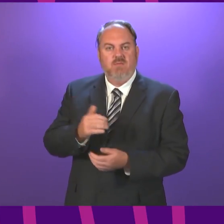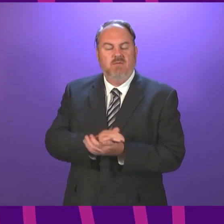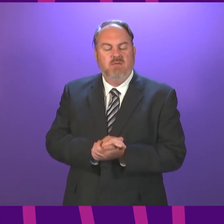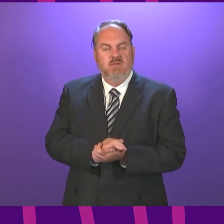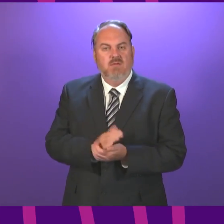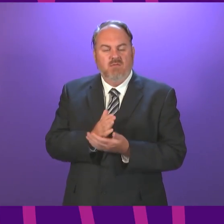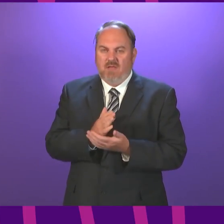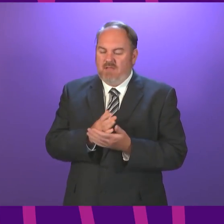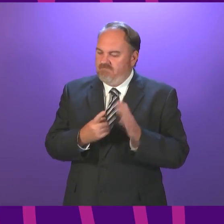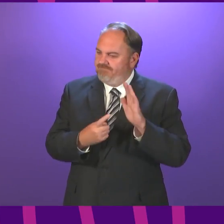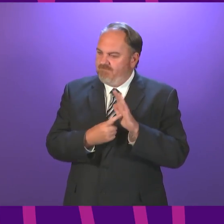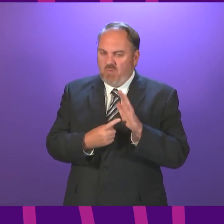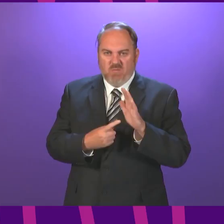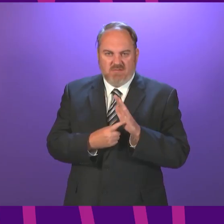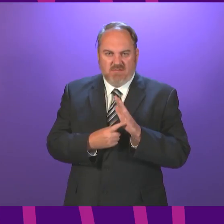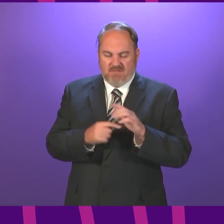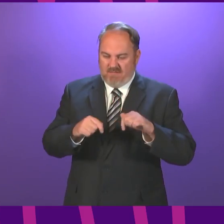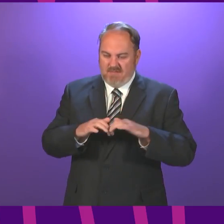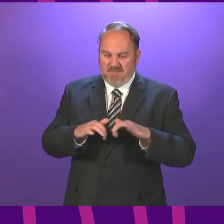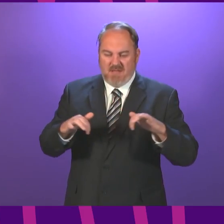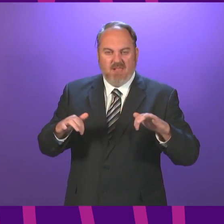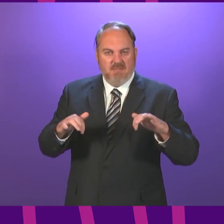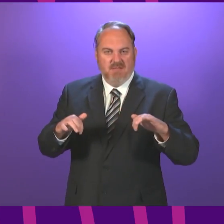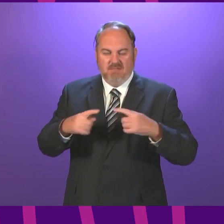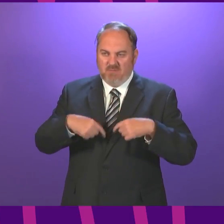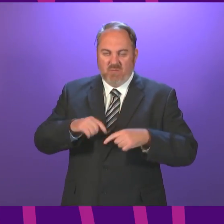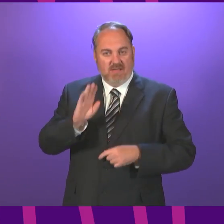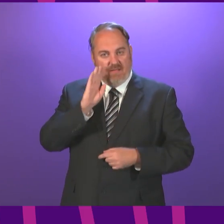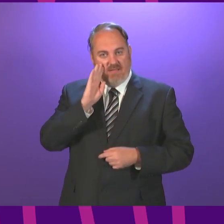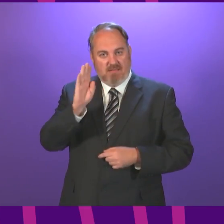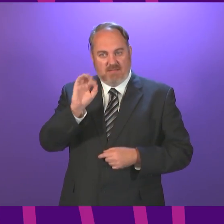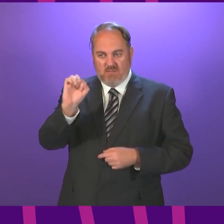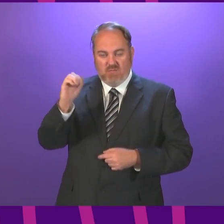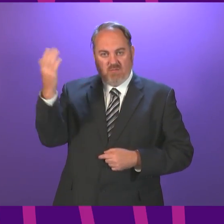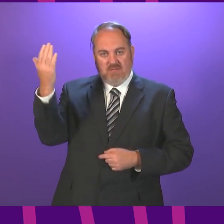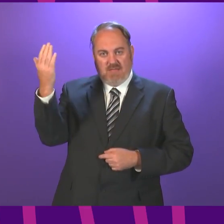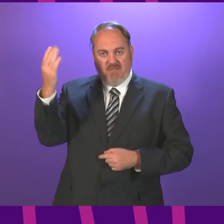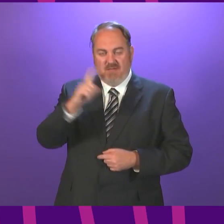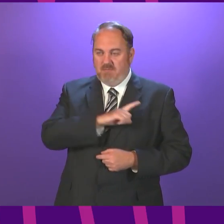It was vital for Parliament to hear the statement today as thousands of Scots continue to die